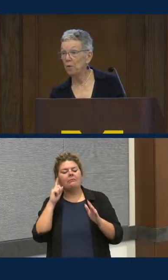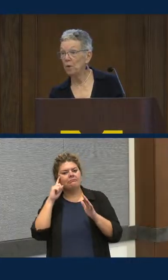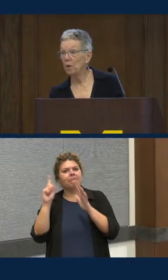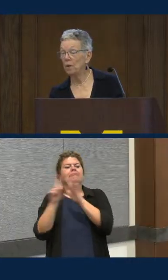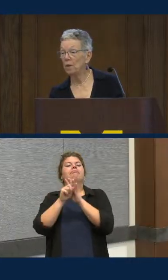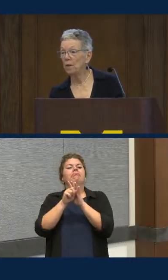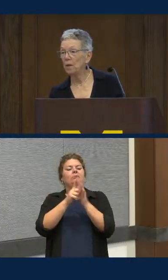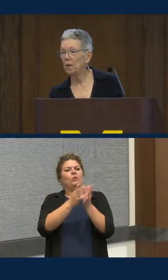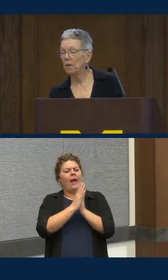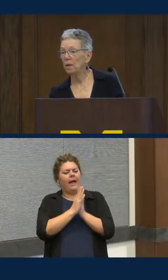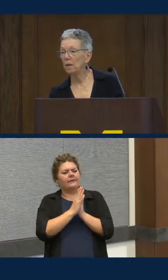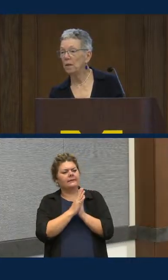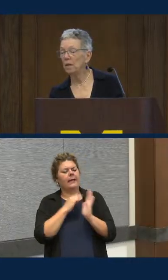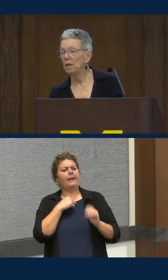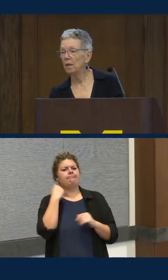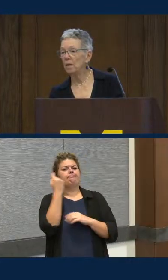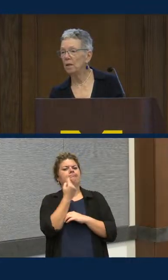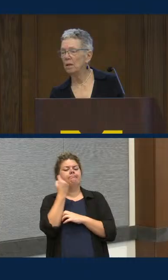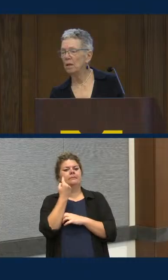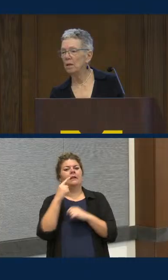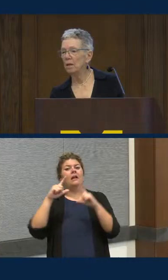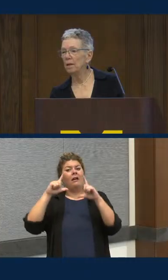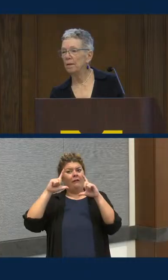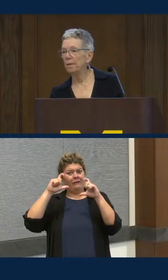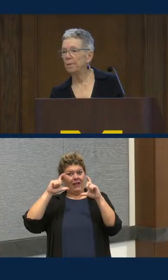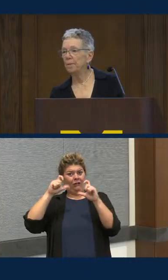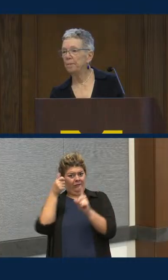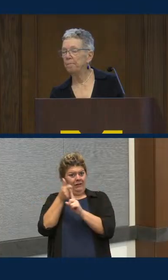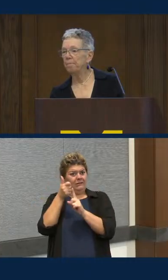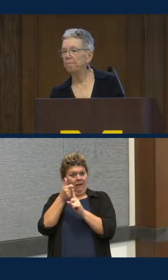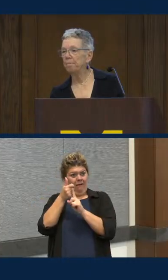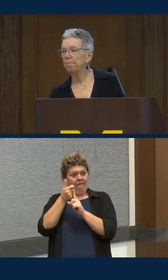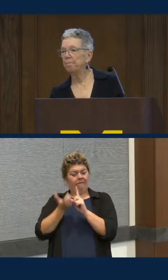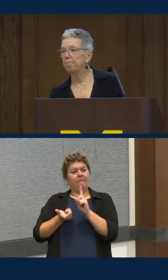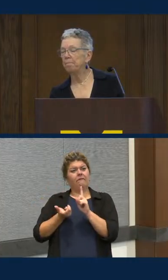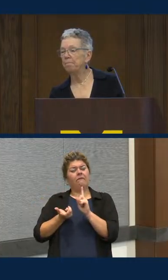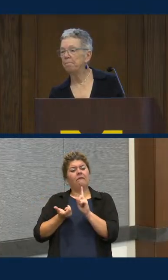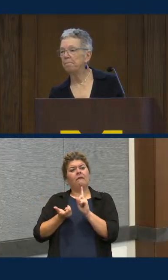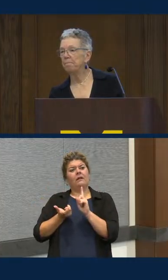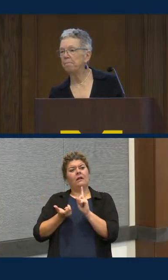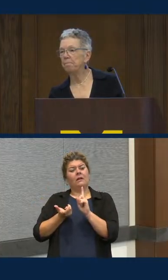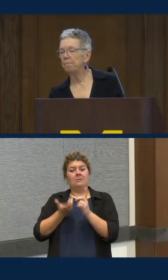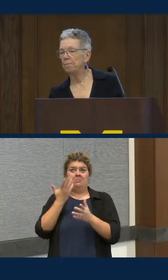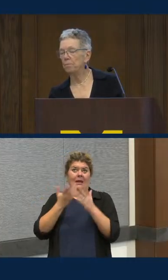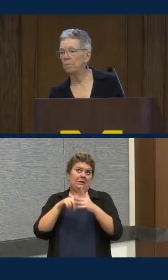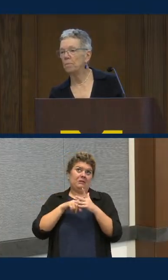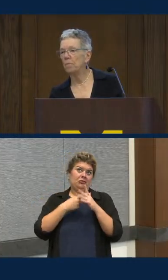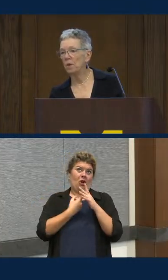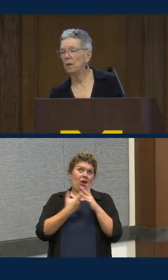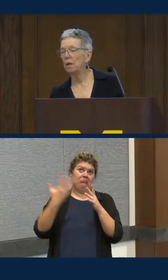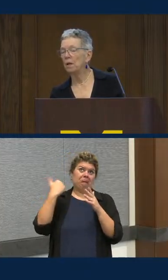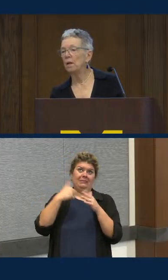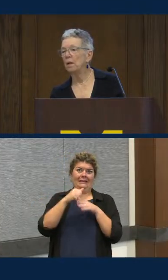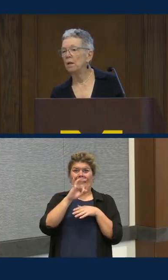to what extent did photography itself maybe even beginning, you